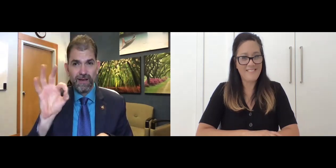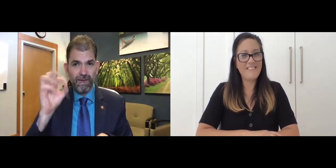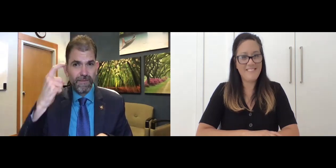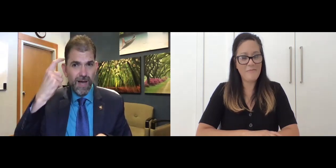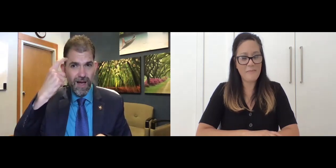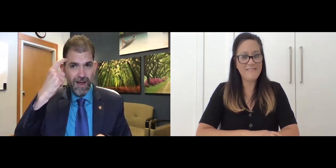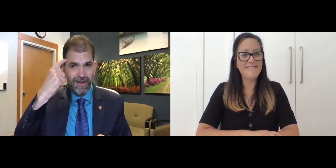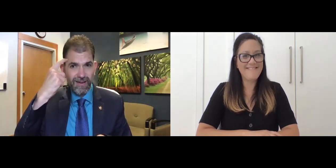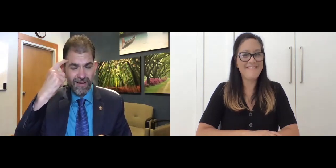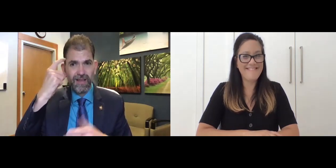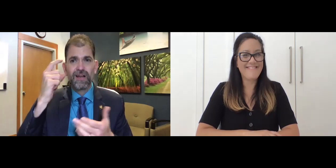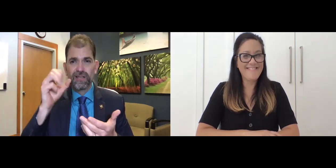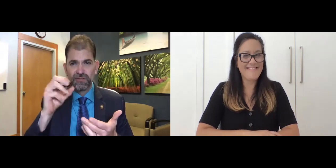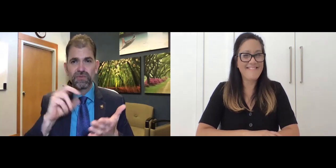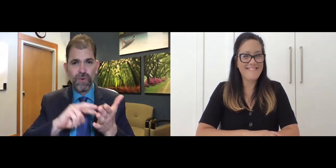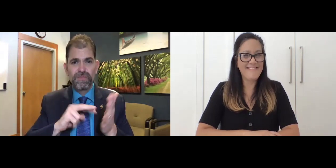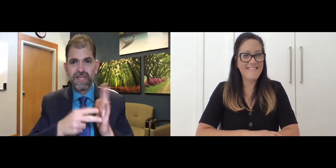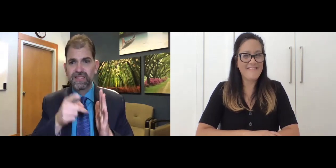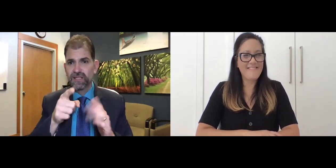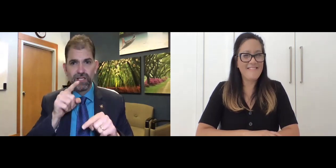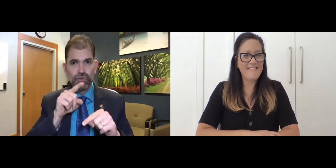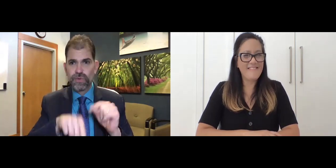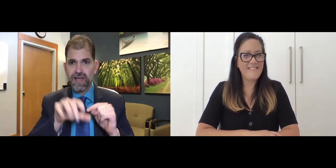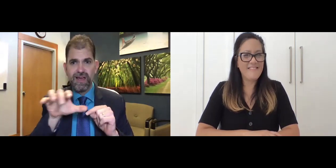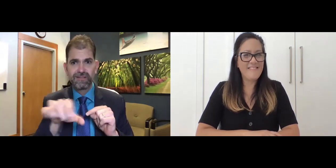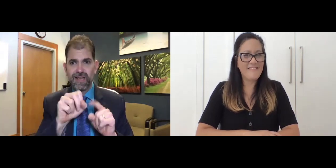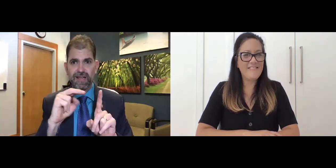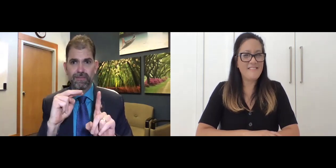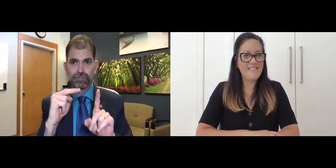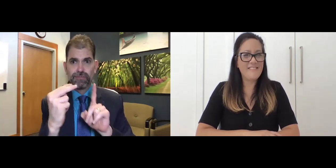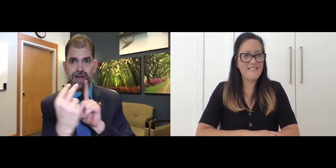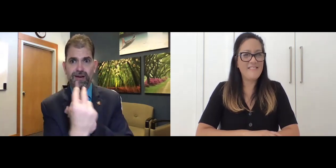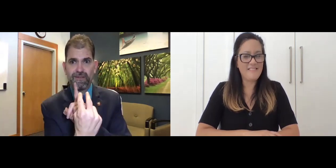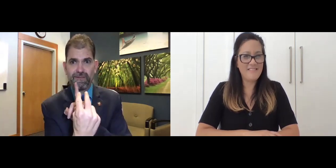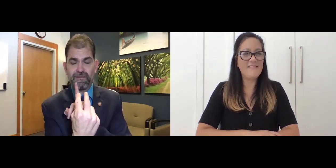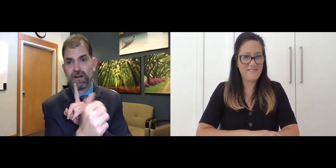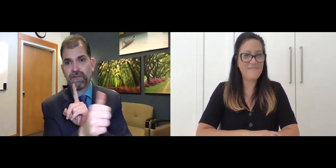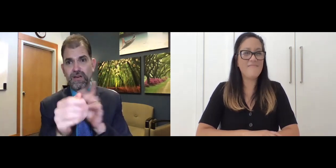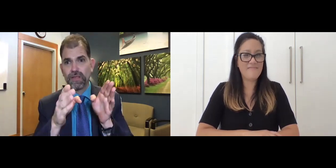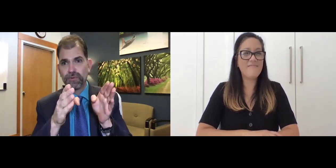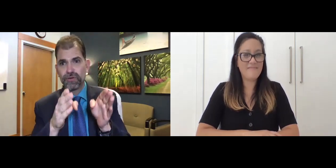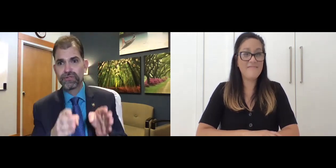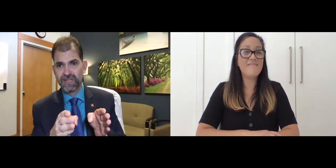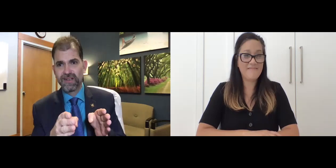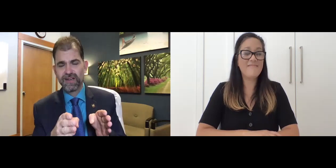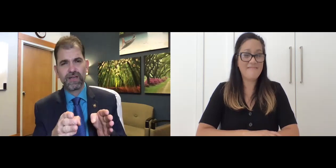you have a weakness in an area called theory of mind and with a weakness in that area it makes it difficult for you to take the